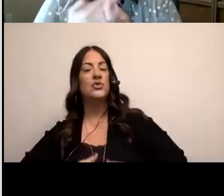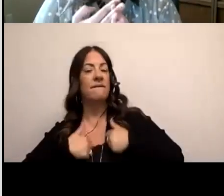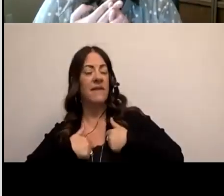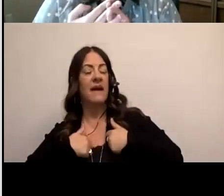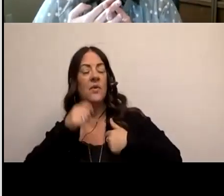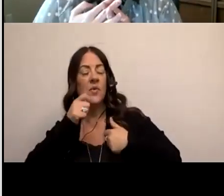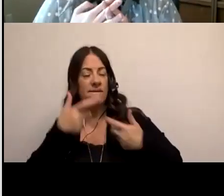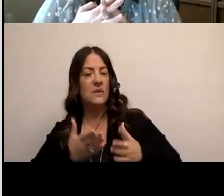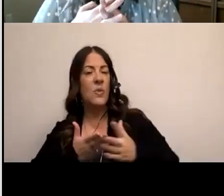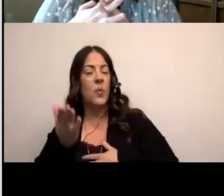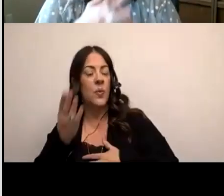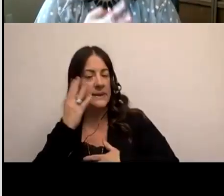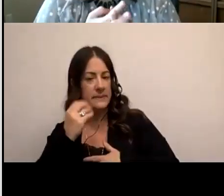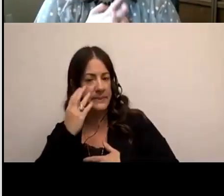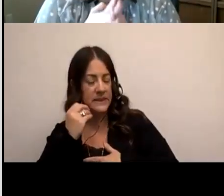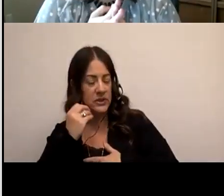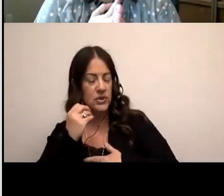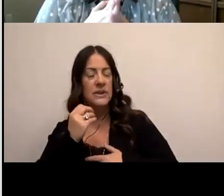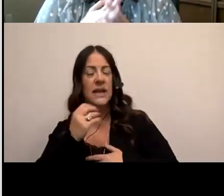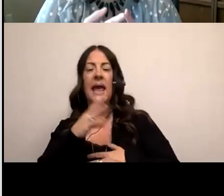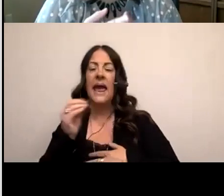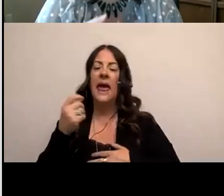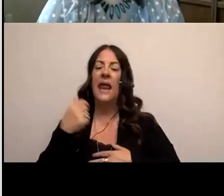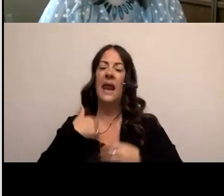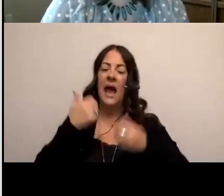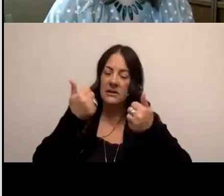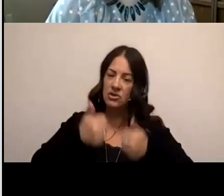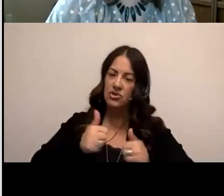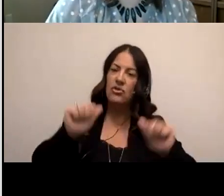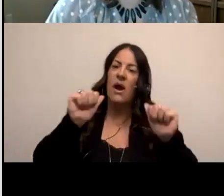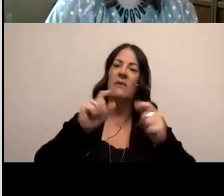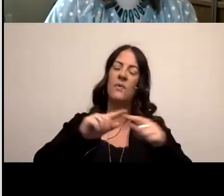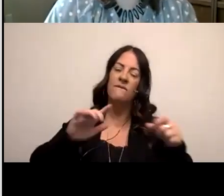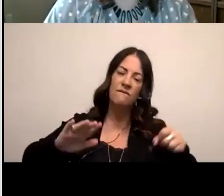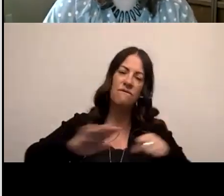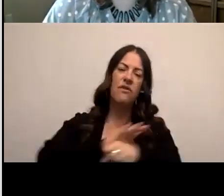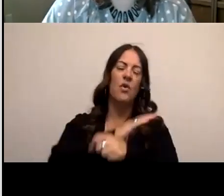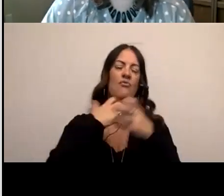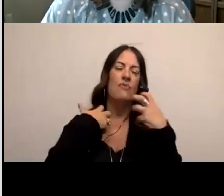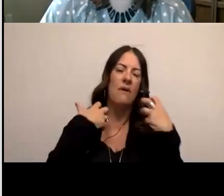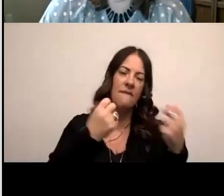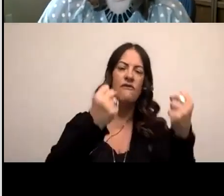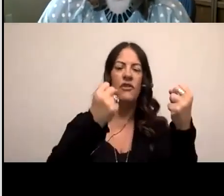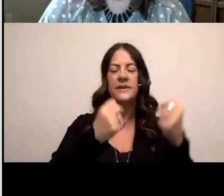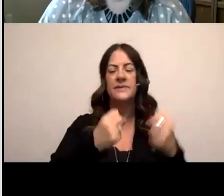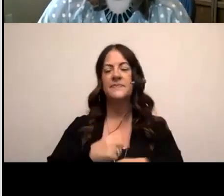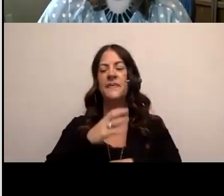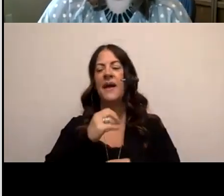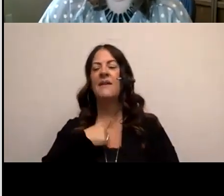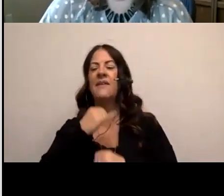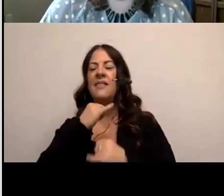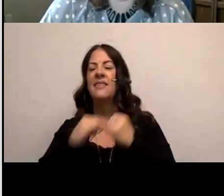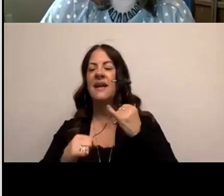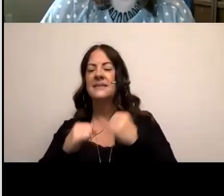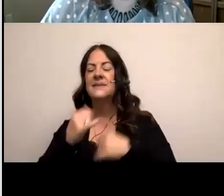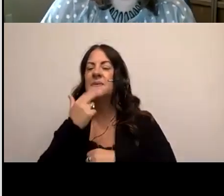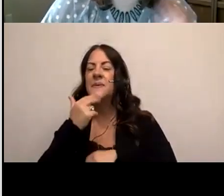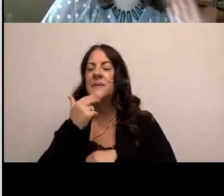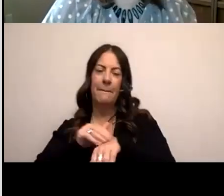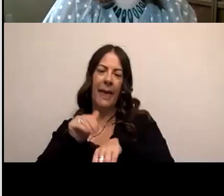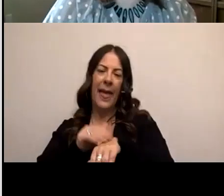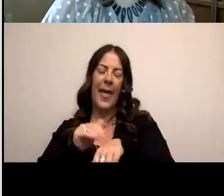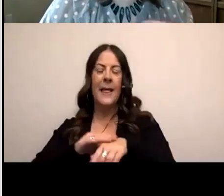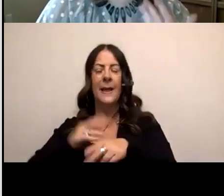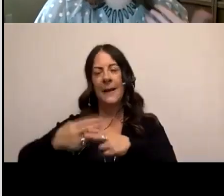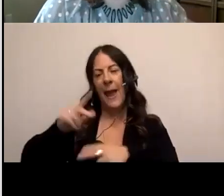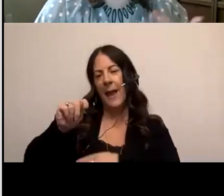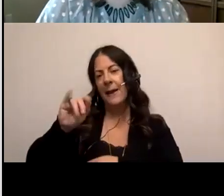TO STRIVE TOWARDS FULL RECOVERY AND I ALSO HAVE A SWEET PUP NAMED TILLY AND WE ALL BELIEVE